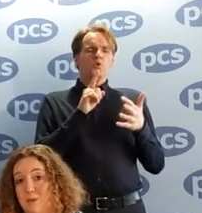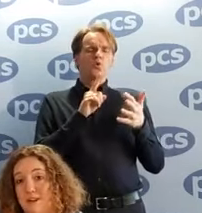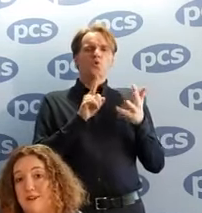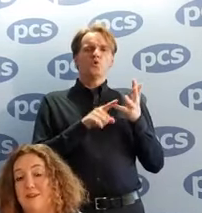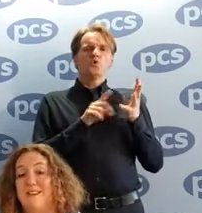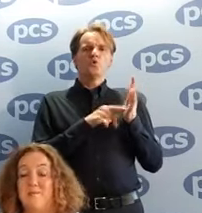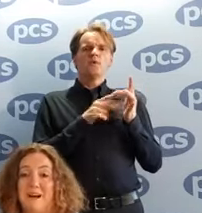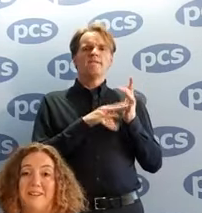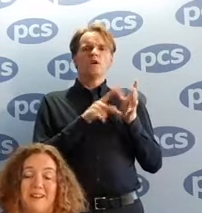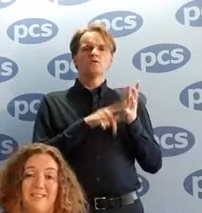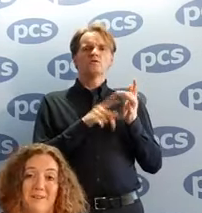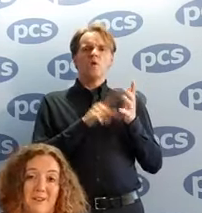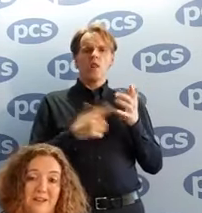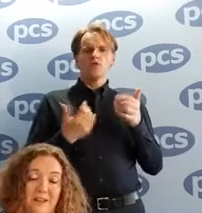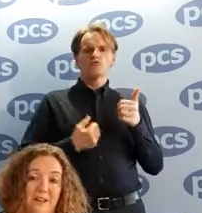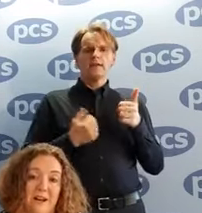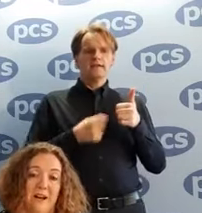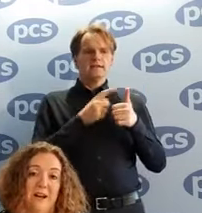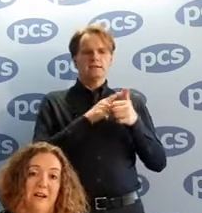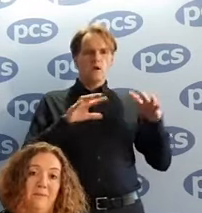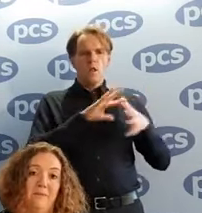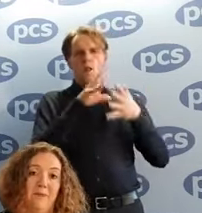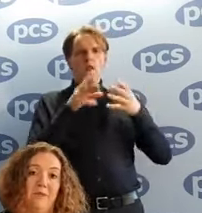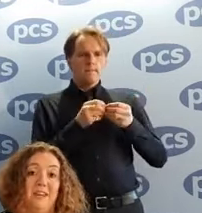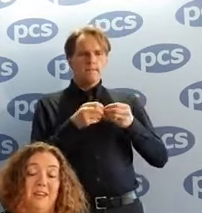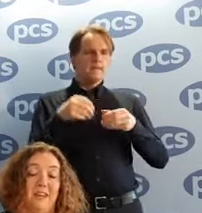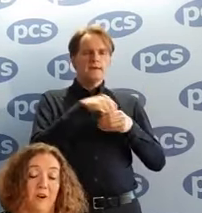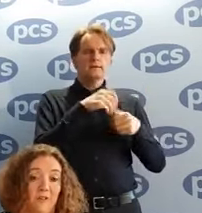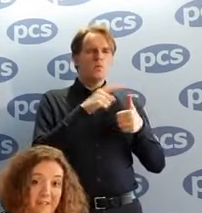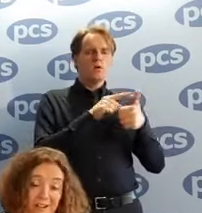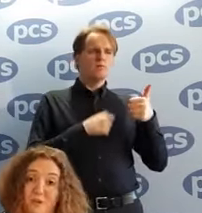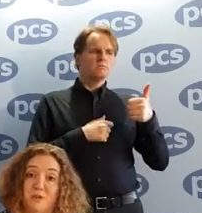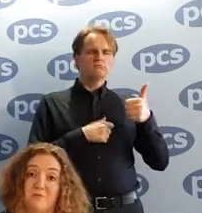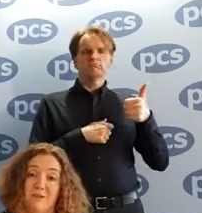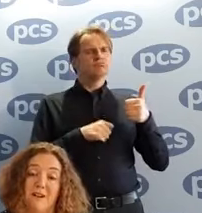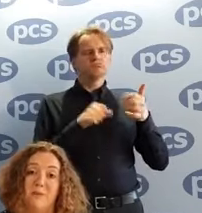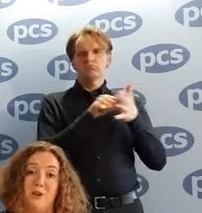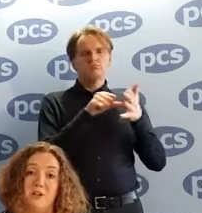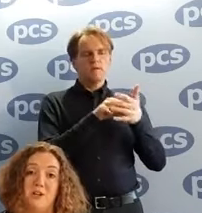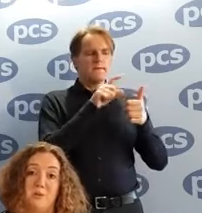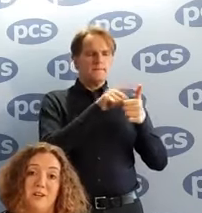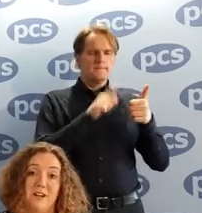rolling out and the impact that's having, the office closure programme which as we